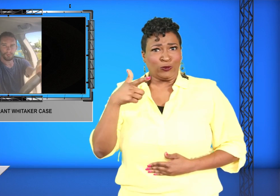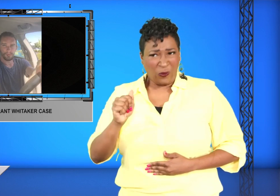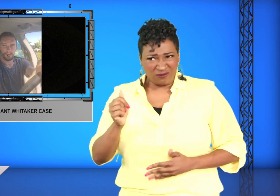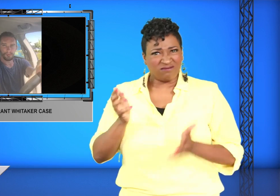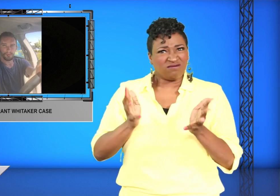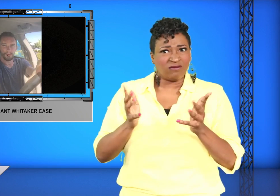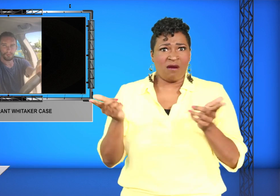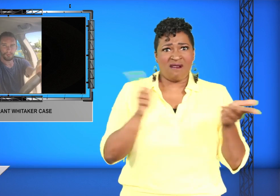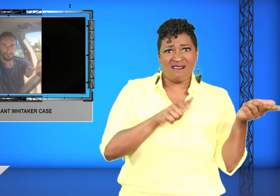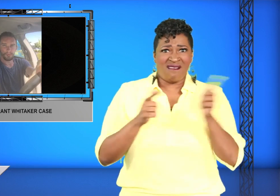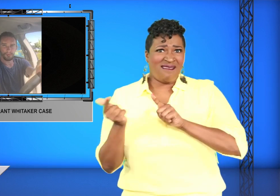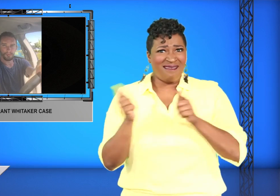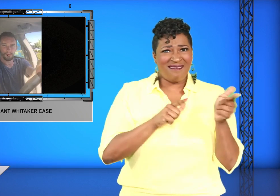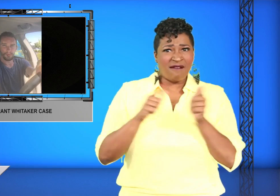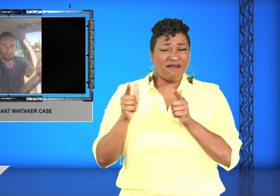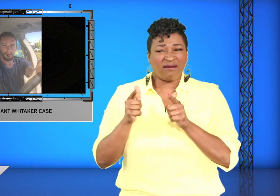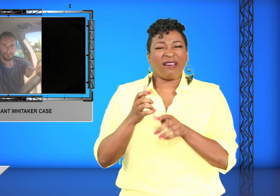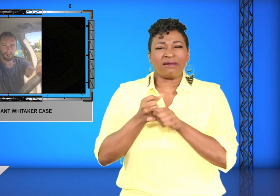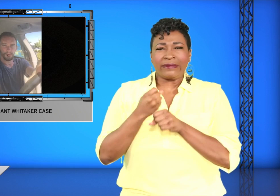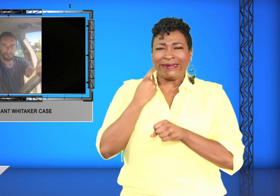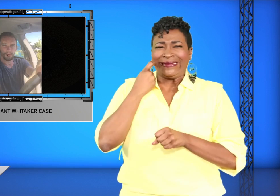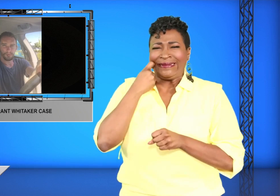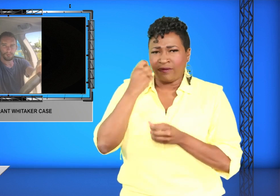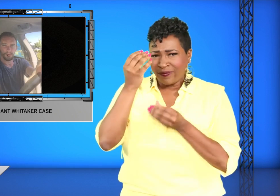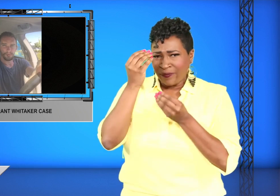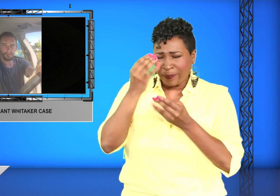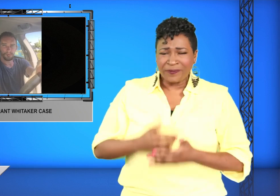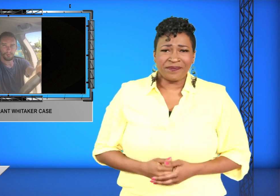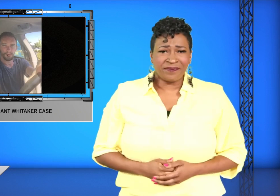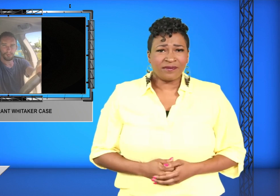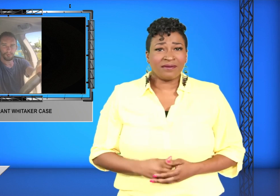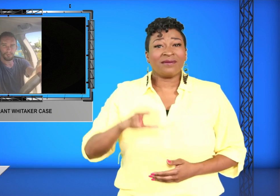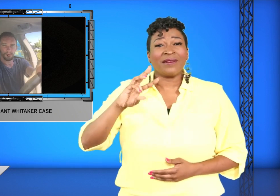information on the Grant Whitaker case.